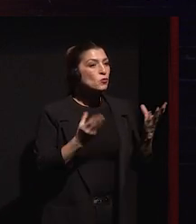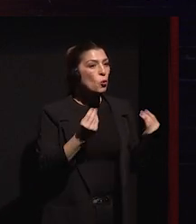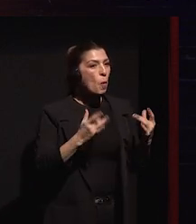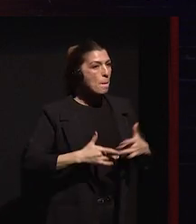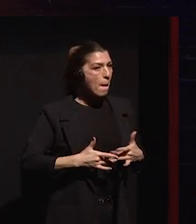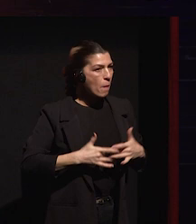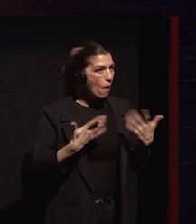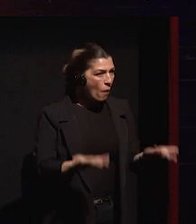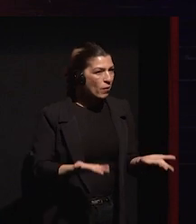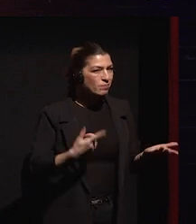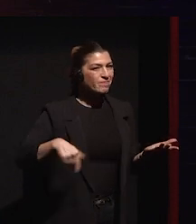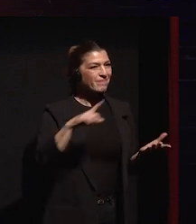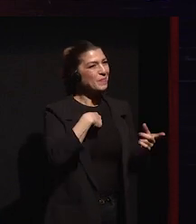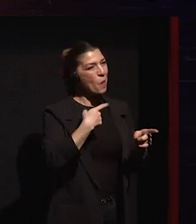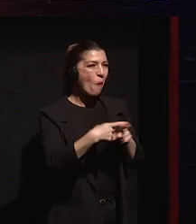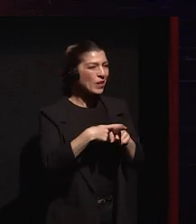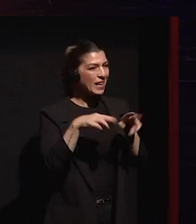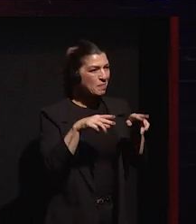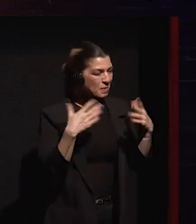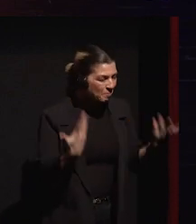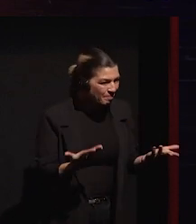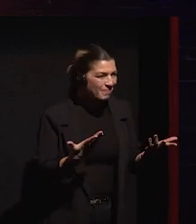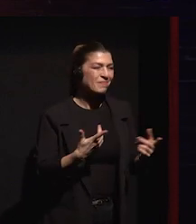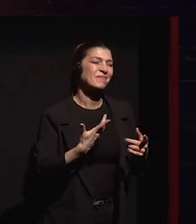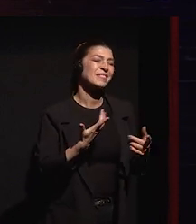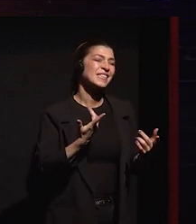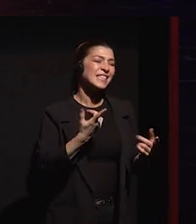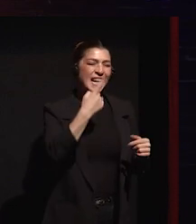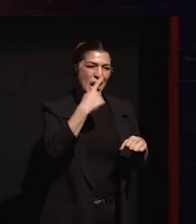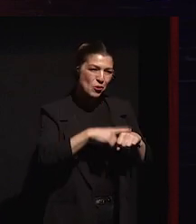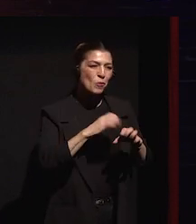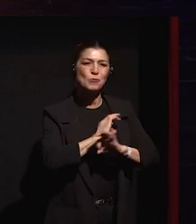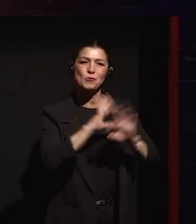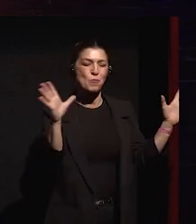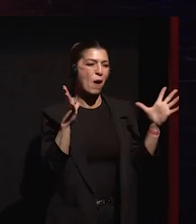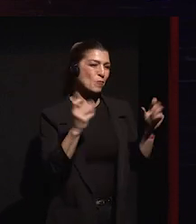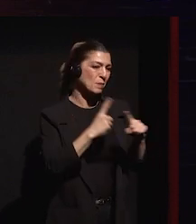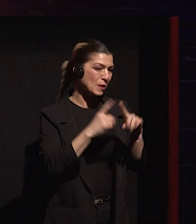We hope this weekend is fantastic. I will, I just want to be around and you tell me everything I need to learn